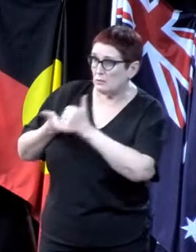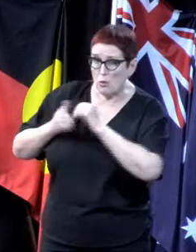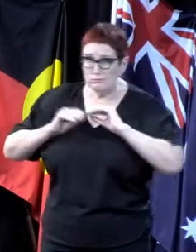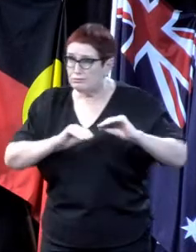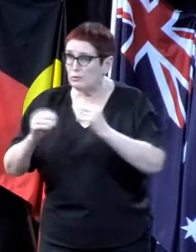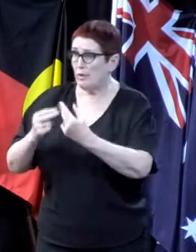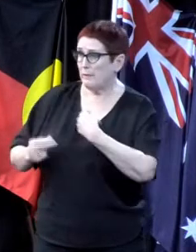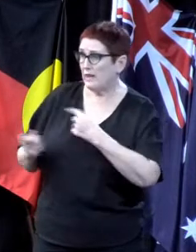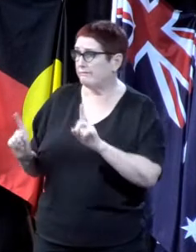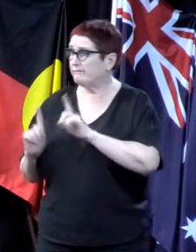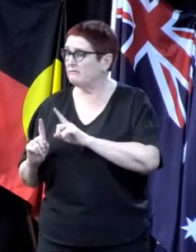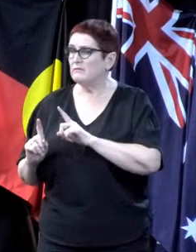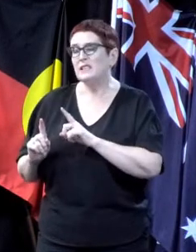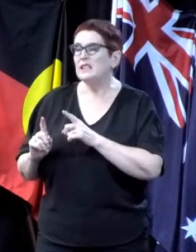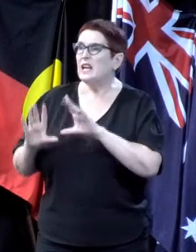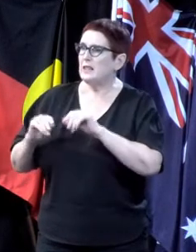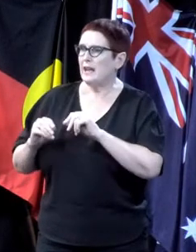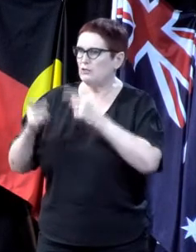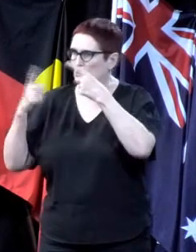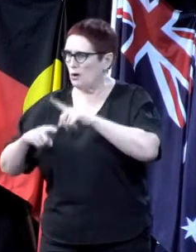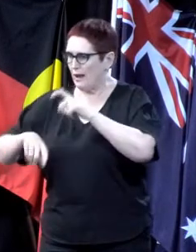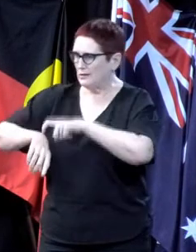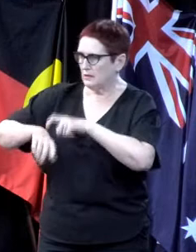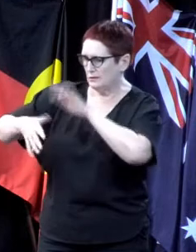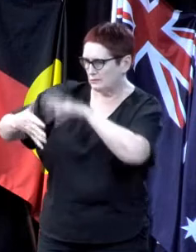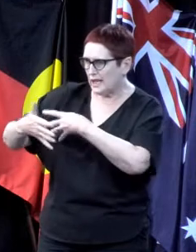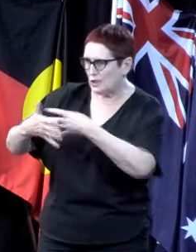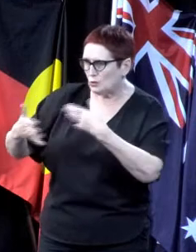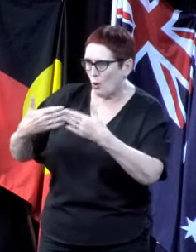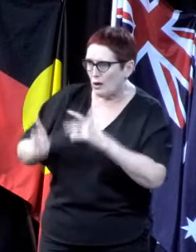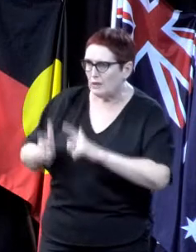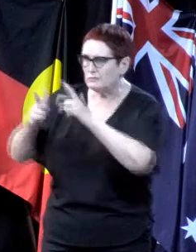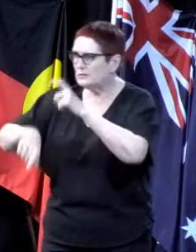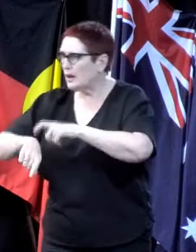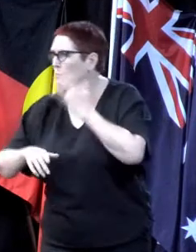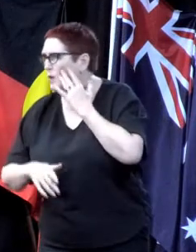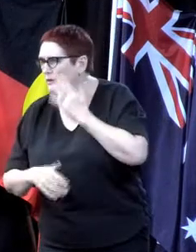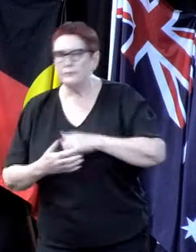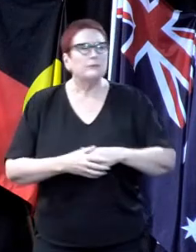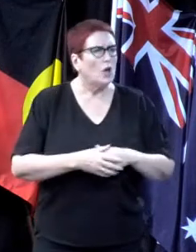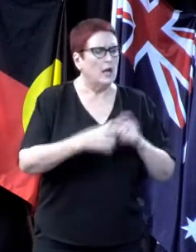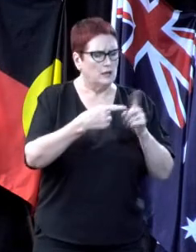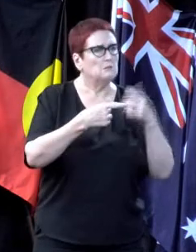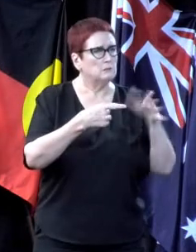And it's just about scheduling and people's calendars and things. OK, that's one piece of the jigsaw puzzle. But who from the school wants to go?